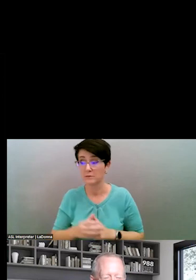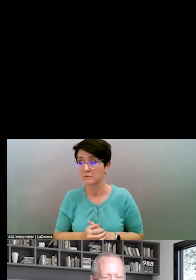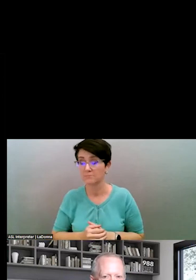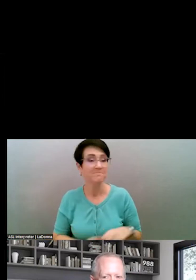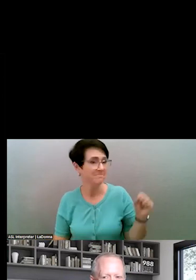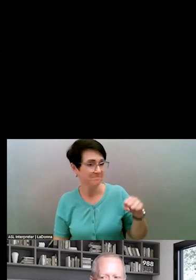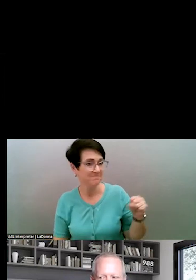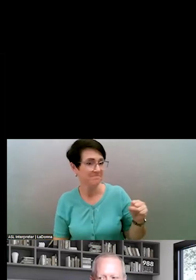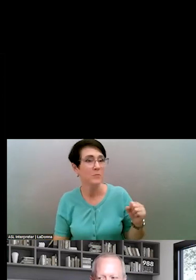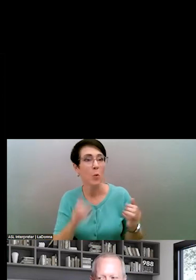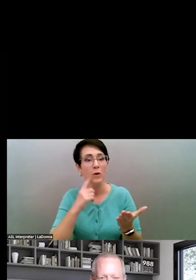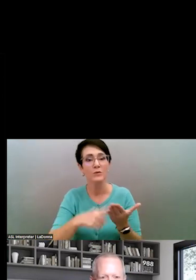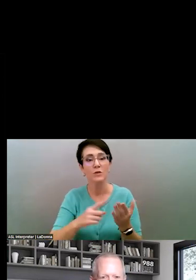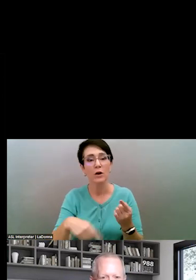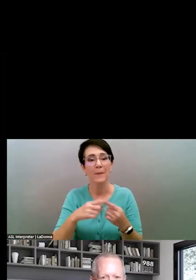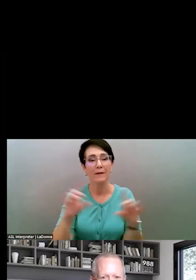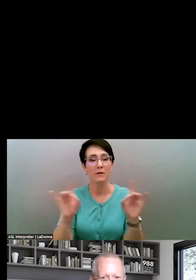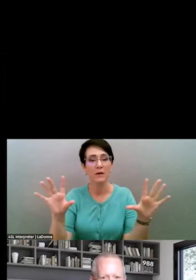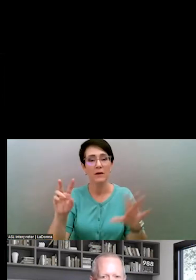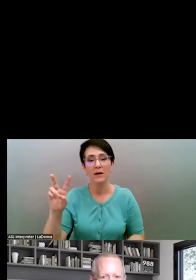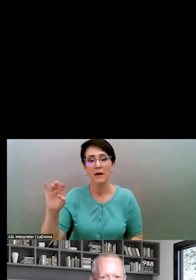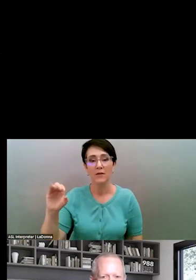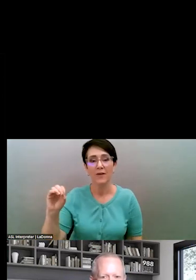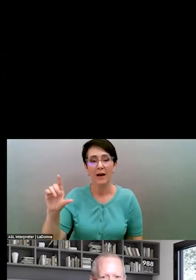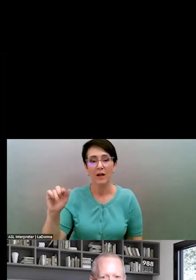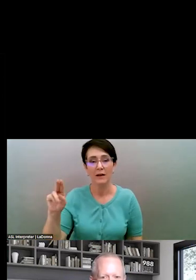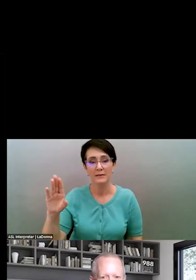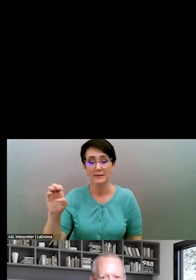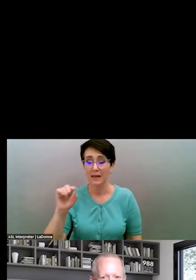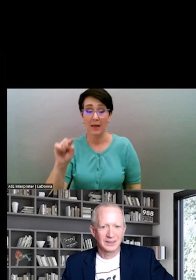VIOLENCE AND THE ROLE OF CRISIS CENTERS AND CRISIS HOTLINES. AND IDENTIFYING, HELPING PREVENT